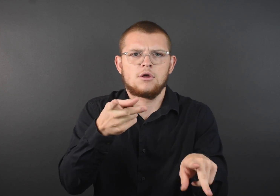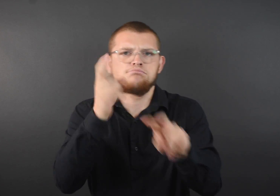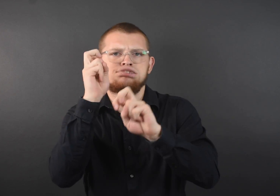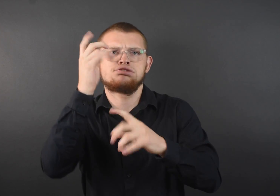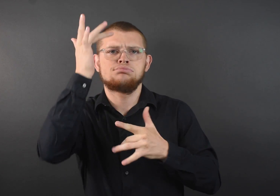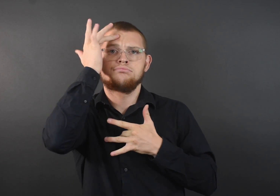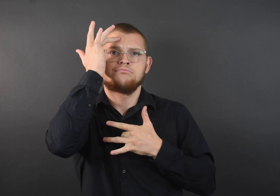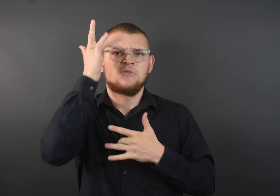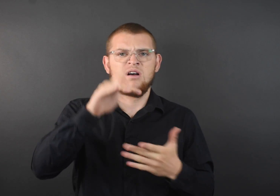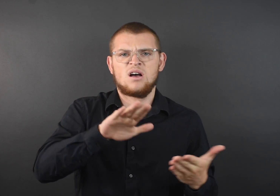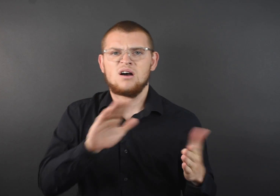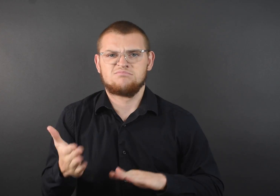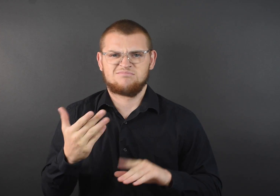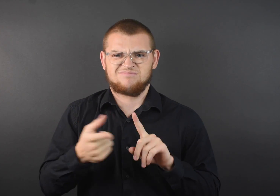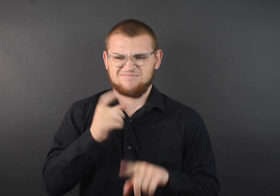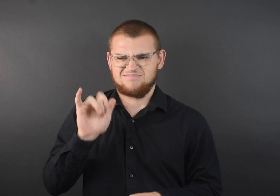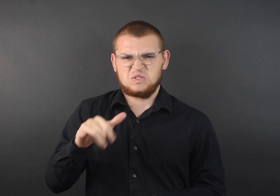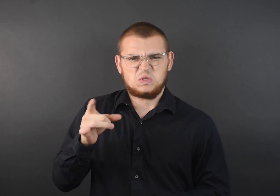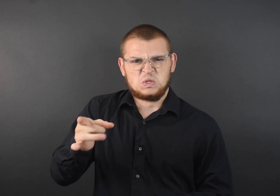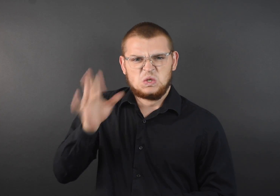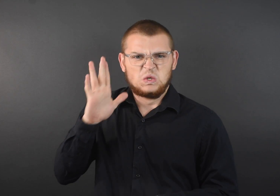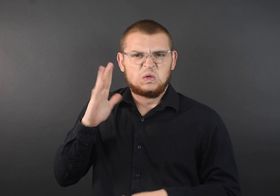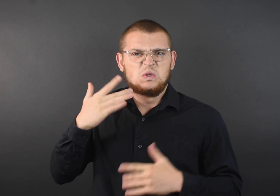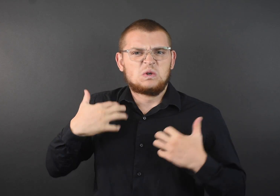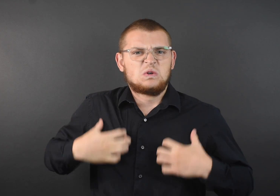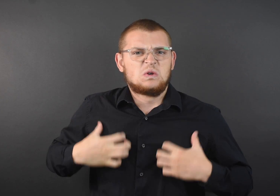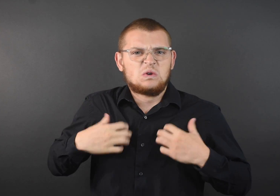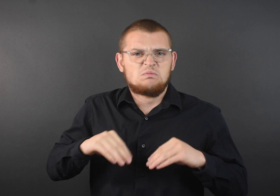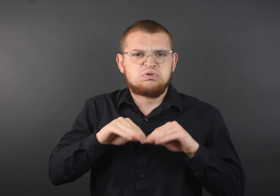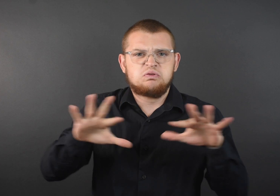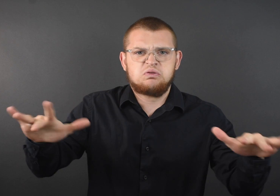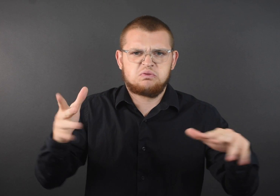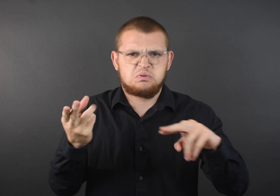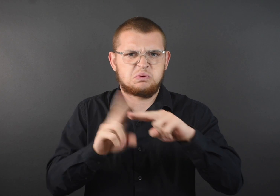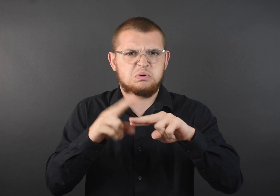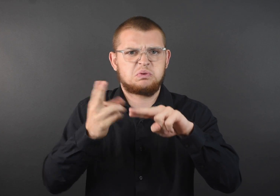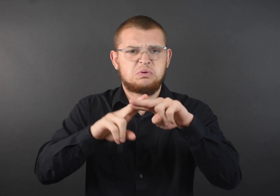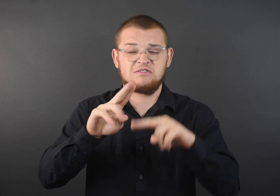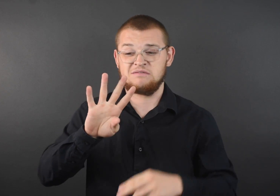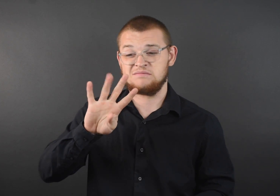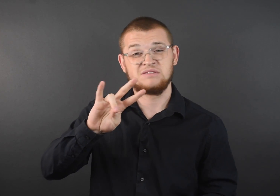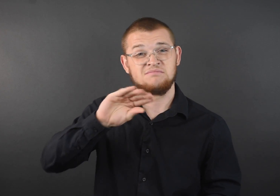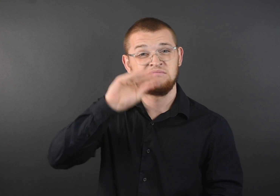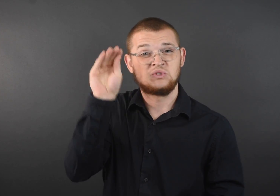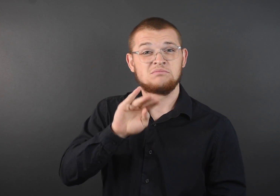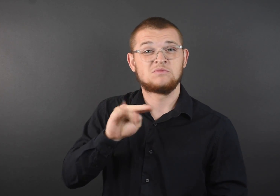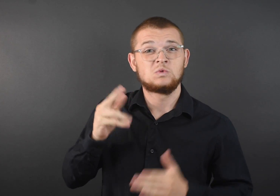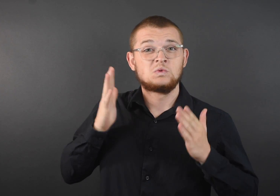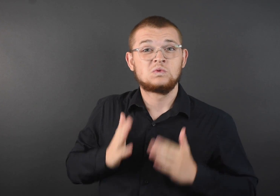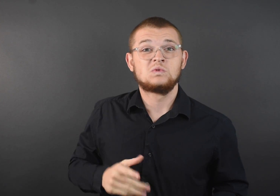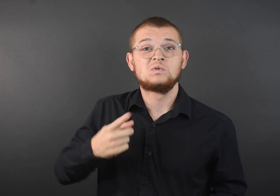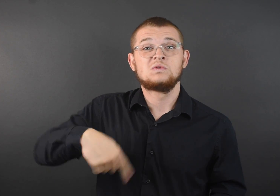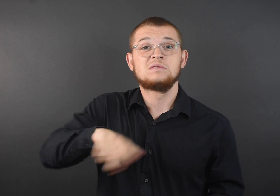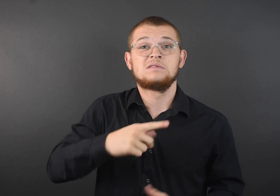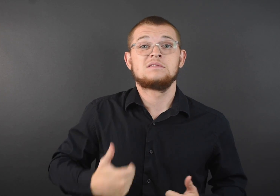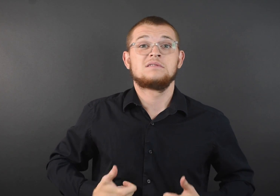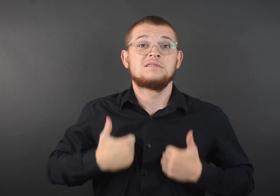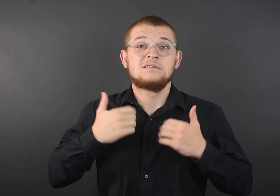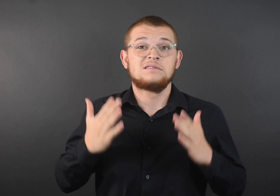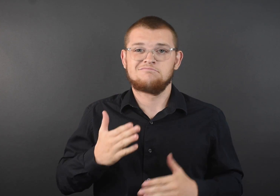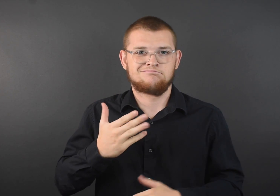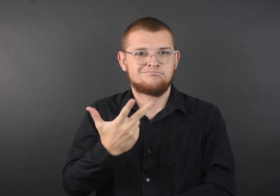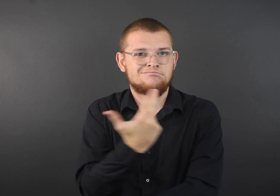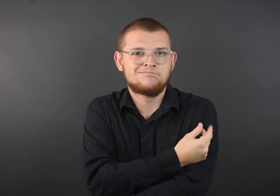and deaths from the viral respiratory disease are rising. With 47% of Minnesota residents not fully